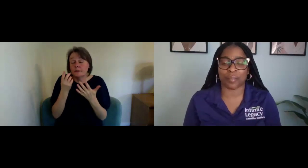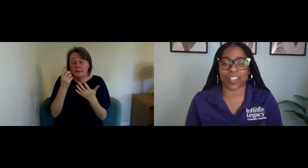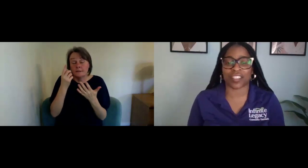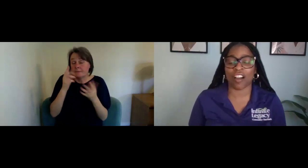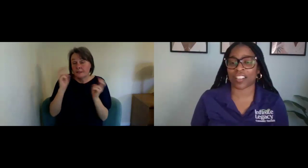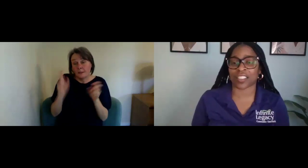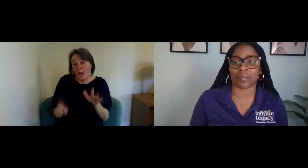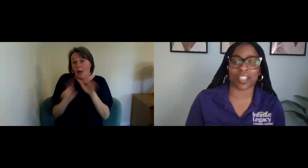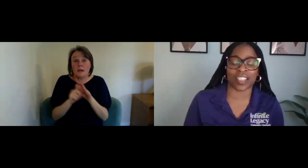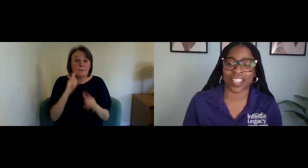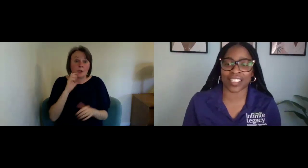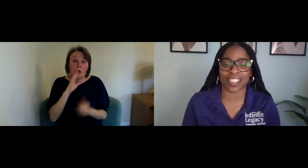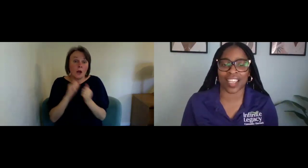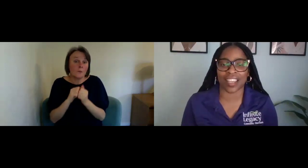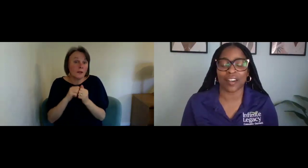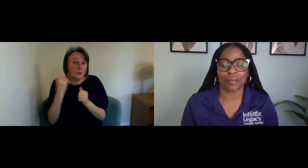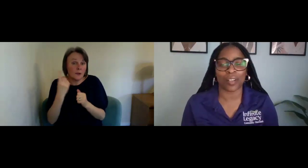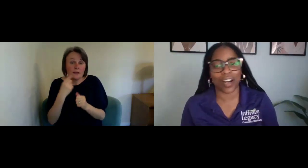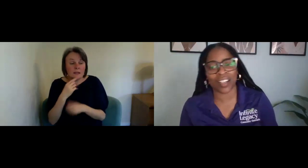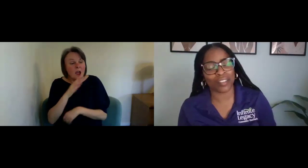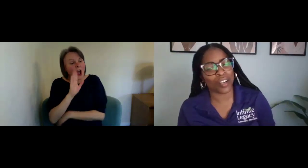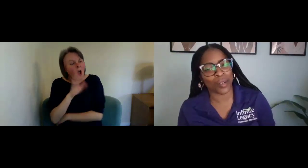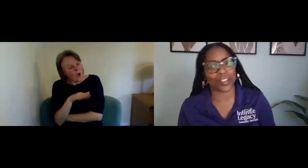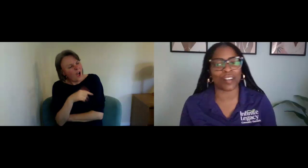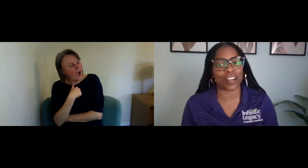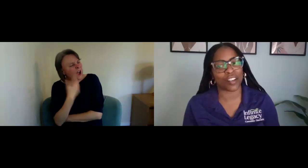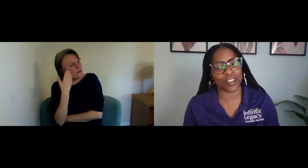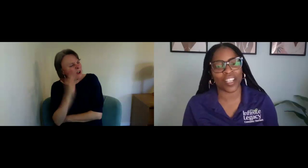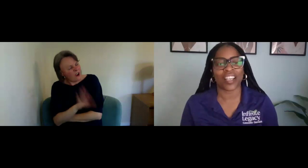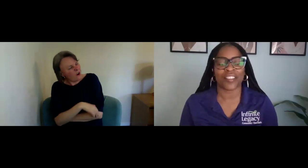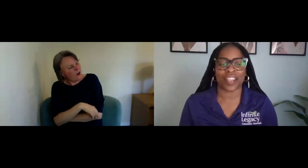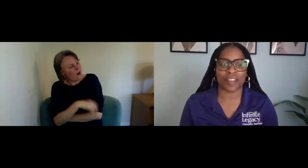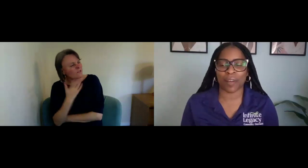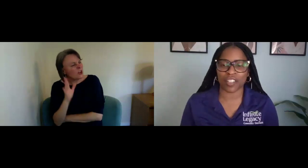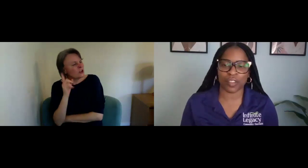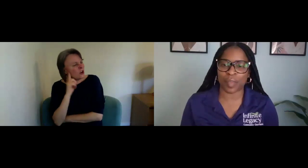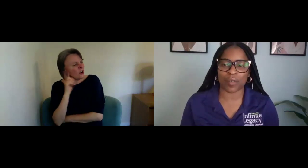can be talking to someone and they can say, well, I don't know, I heard that if I register to be an